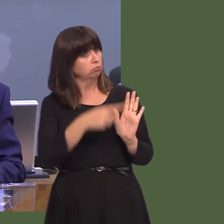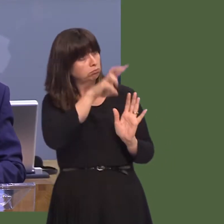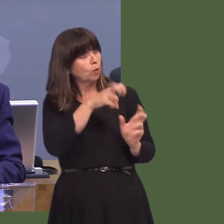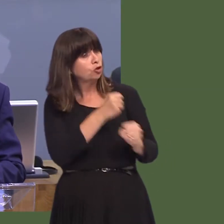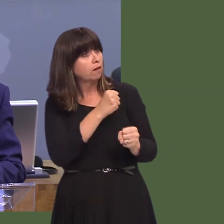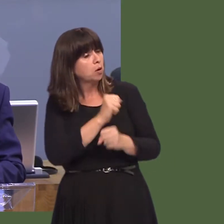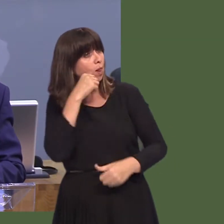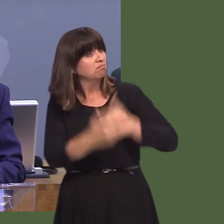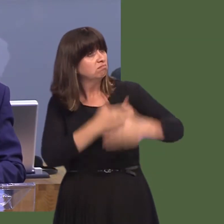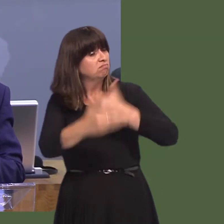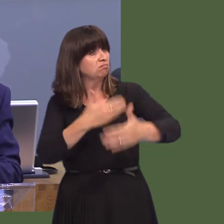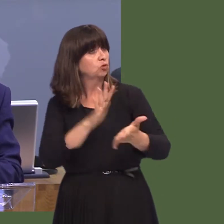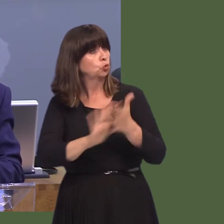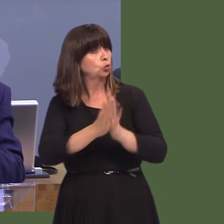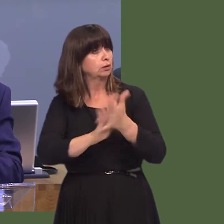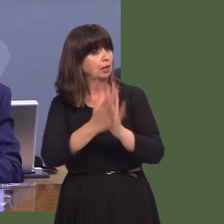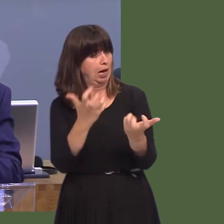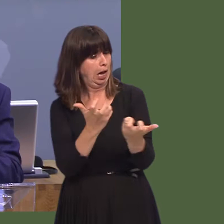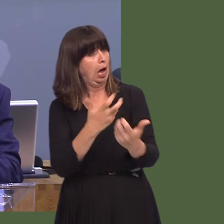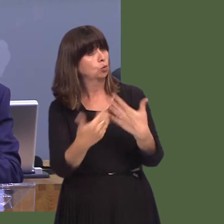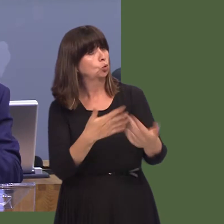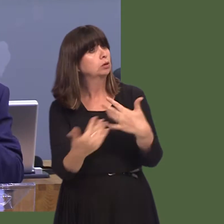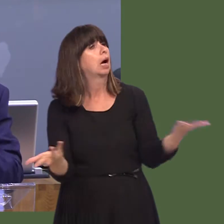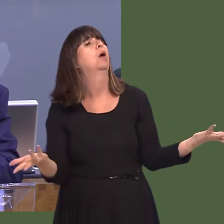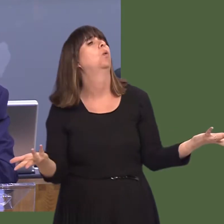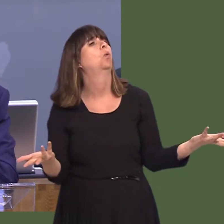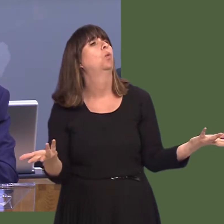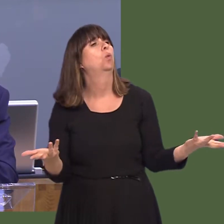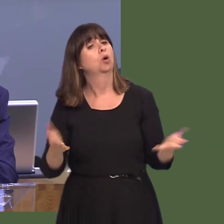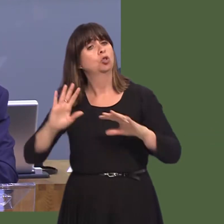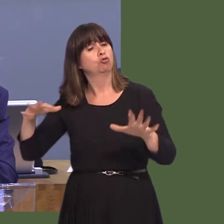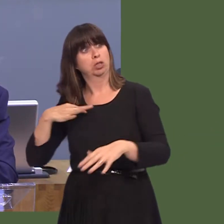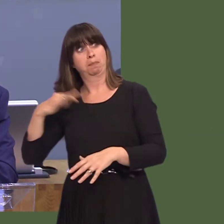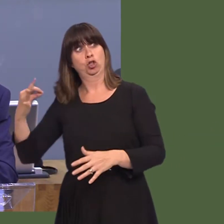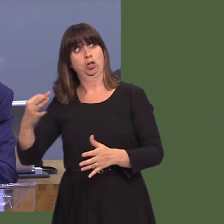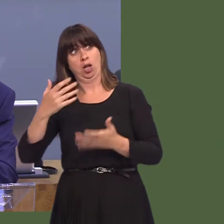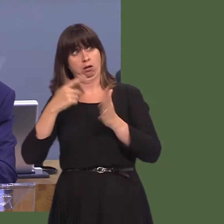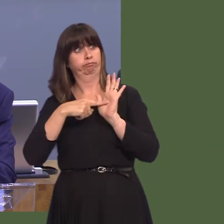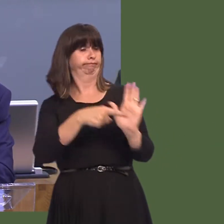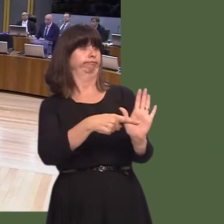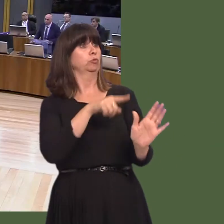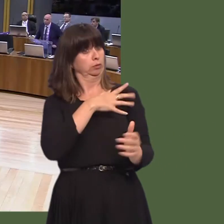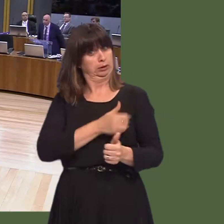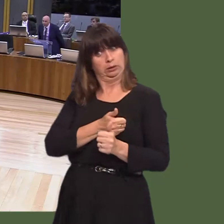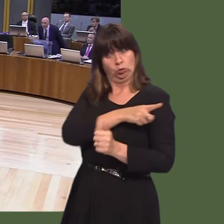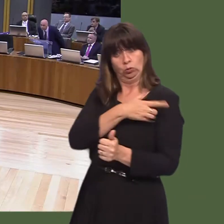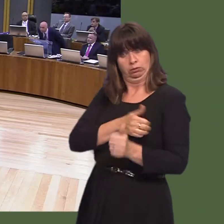Welsh Government will now take to address the concerns highlighted by the children's commissioner and support children and young people with learning disabilities?